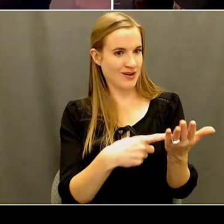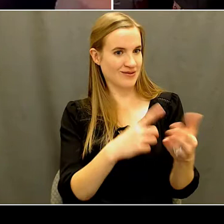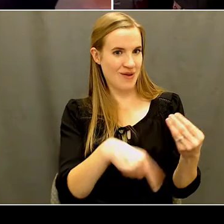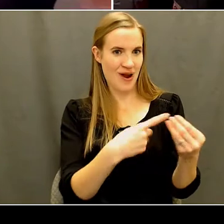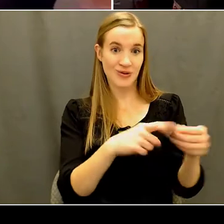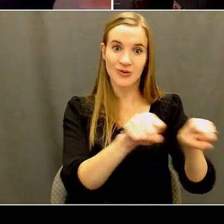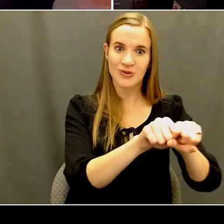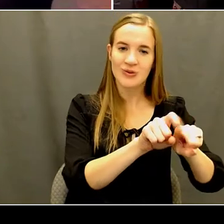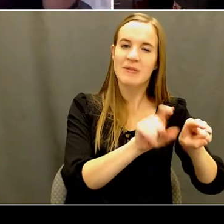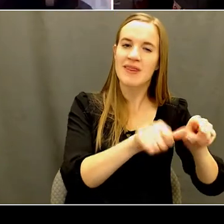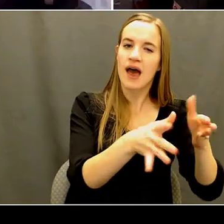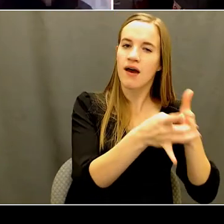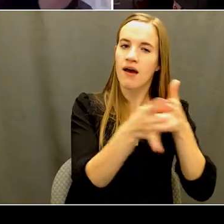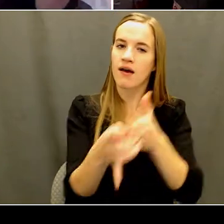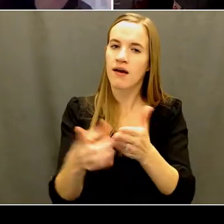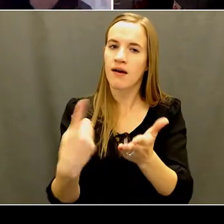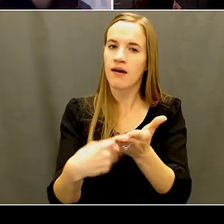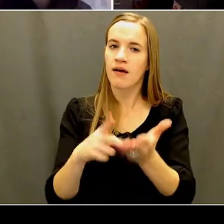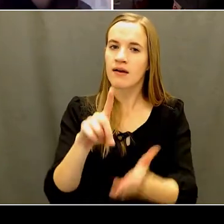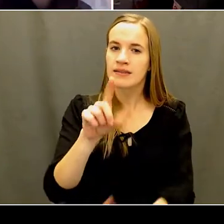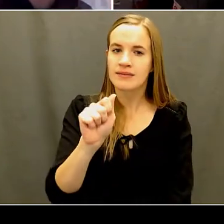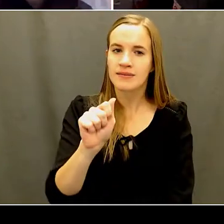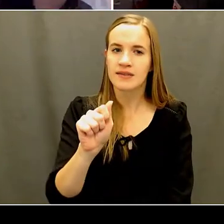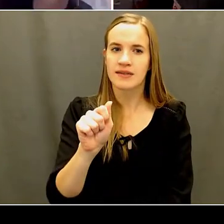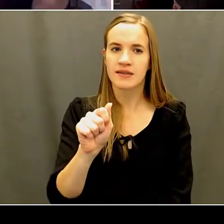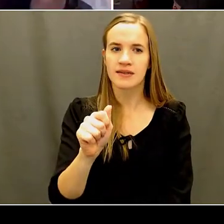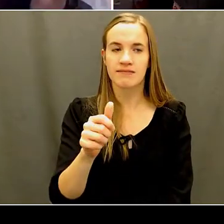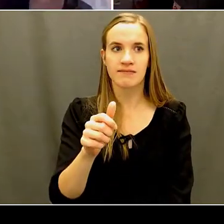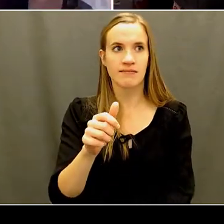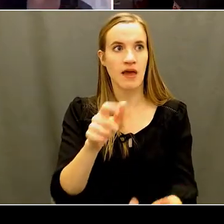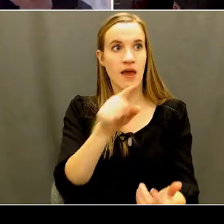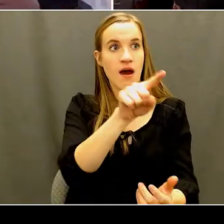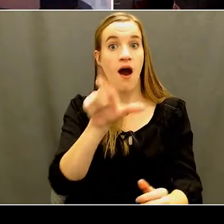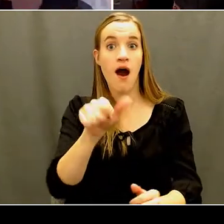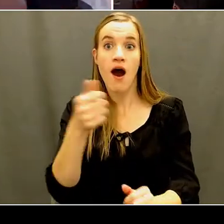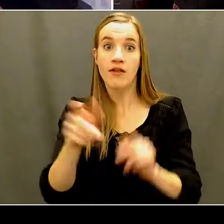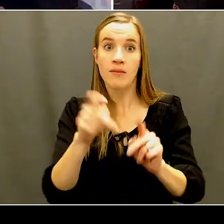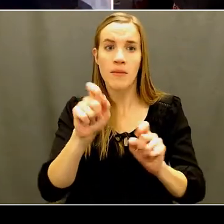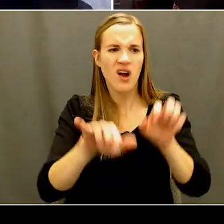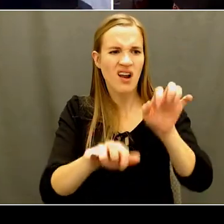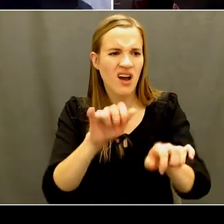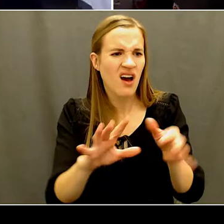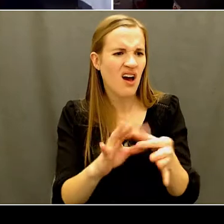non-disabled people felt like oh, I I can understand this. And then as I, as I